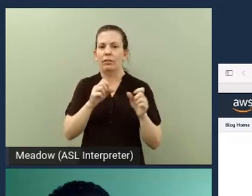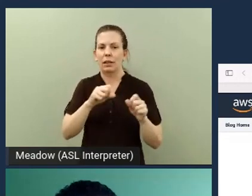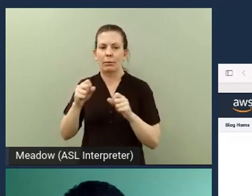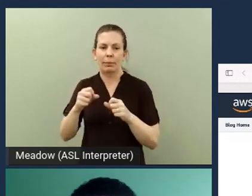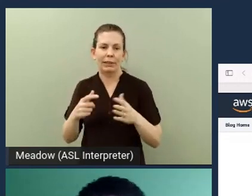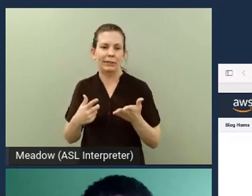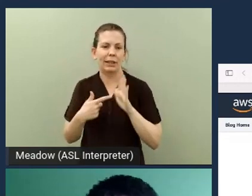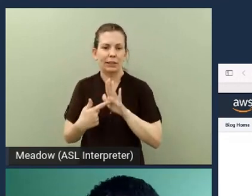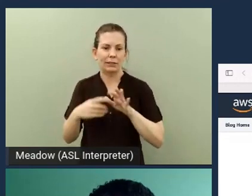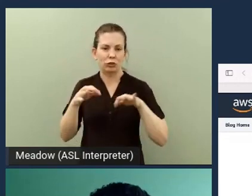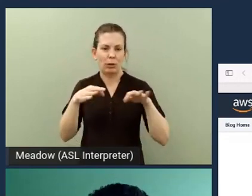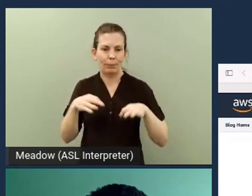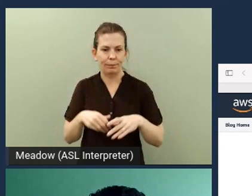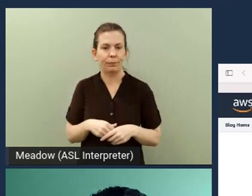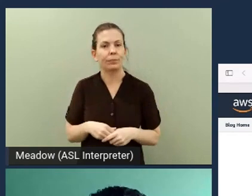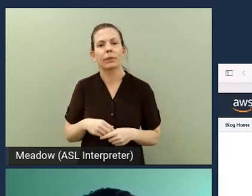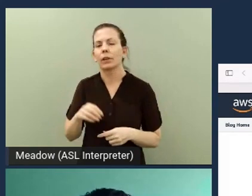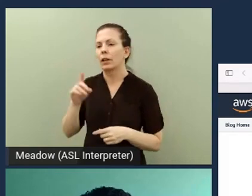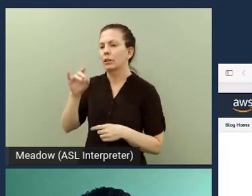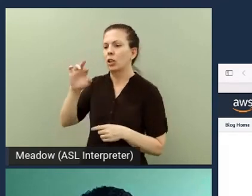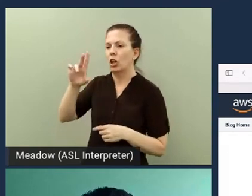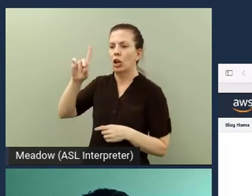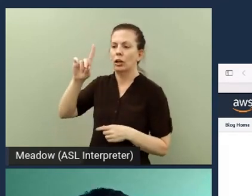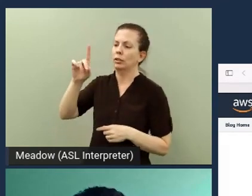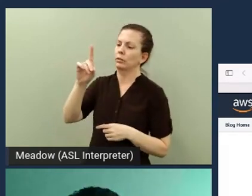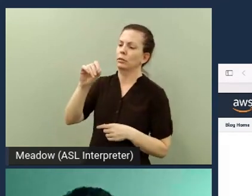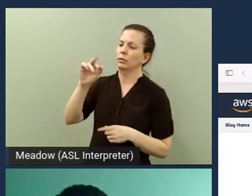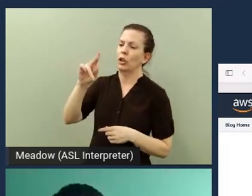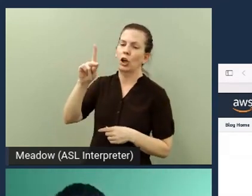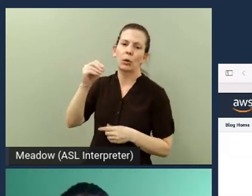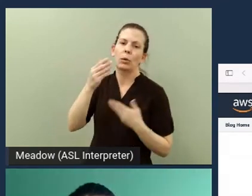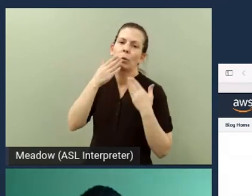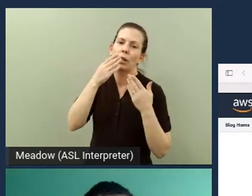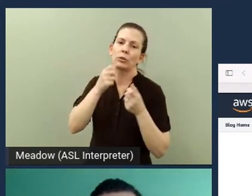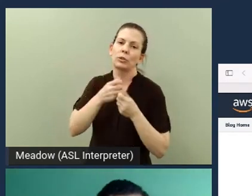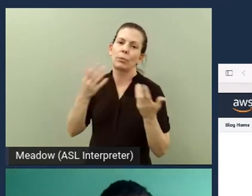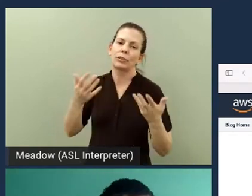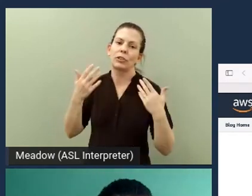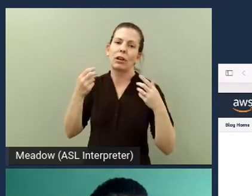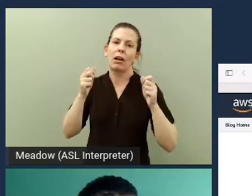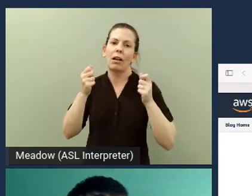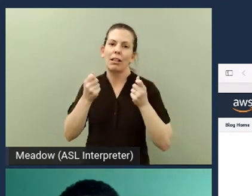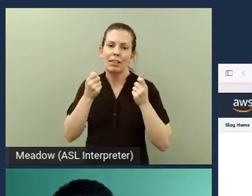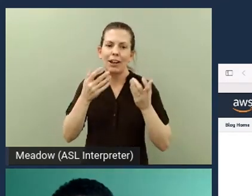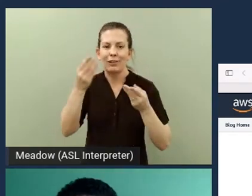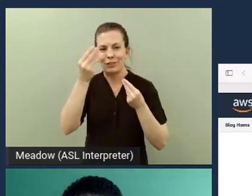Awesome, Sumedha, thank you very much. This has been quite a lot of information. So, everybody here on chat, make sure